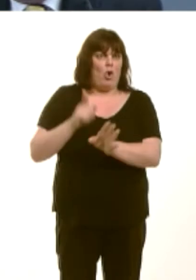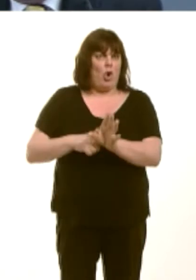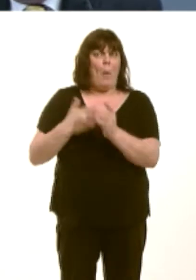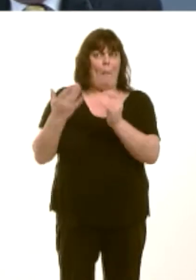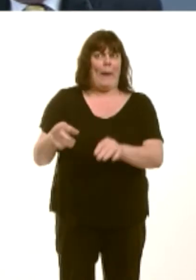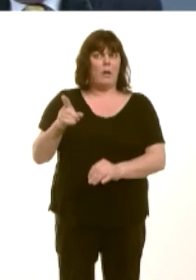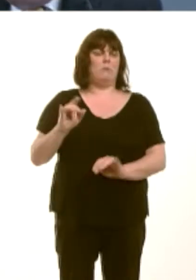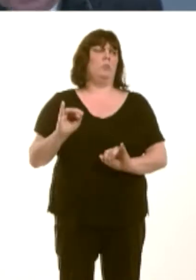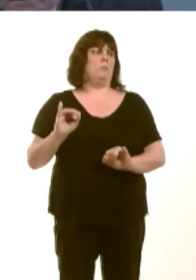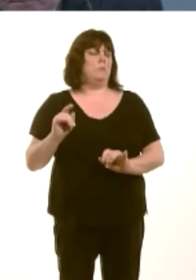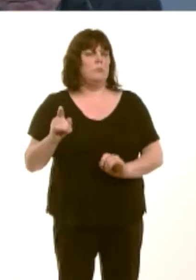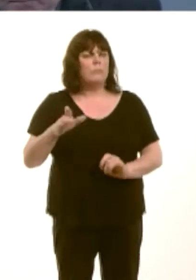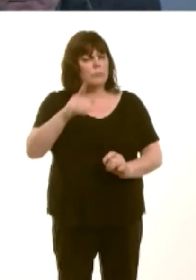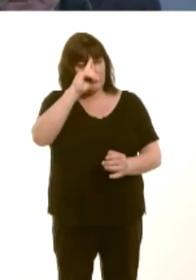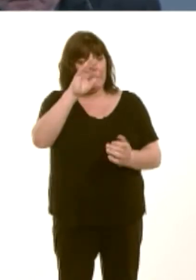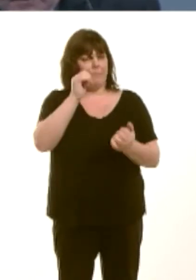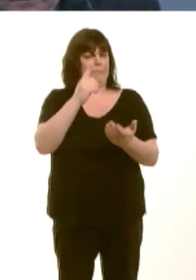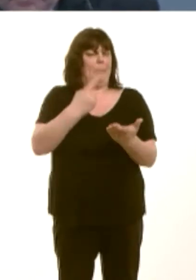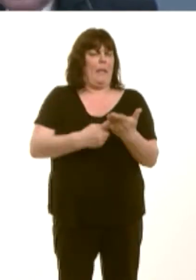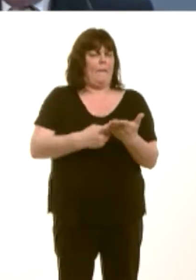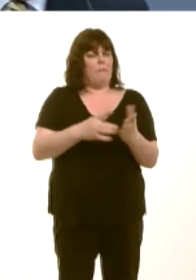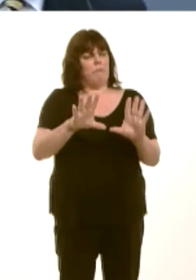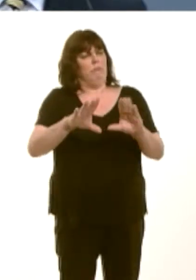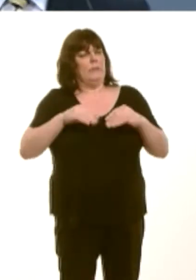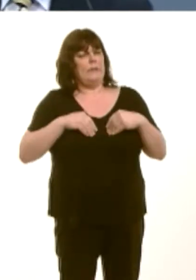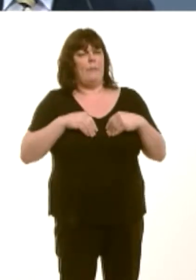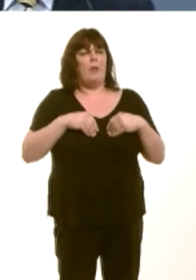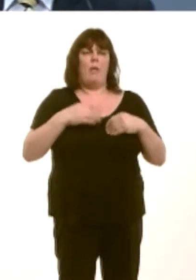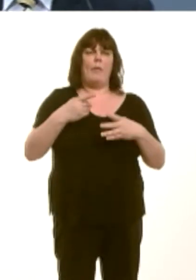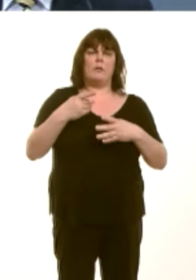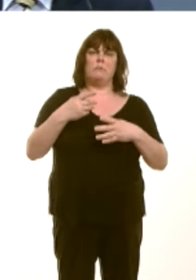Do you believe that there should be a statutory obligation placed on health boards to inform